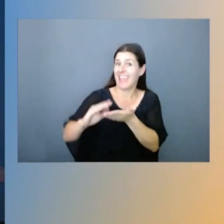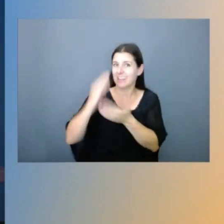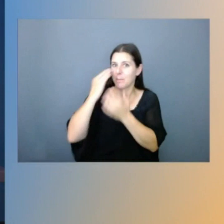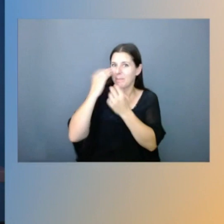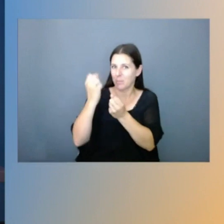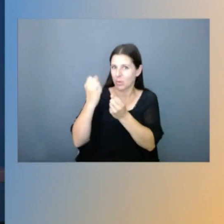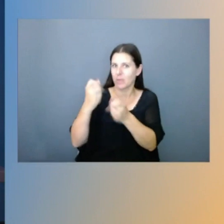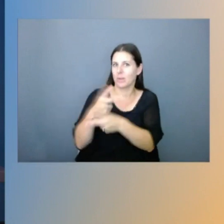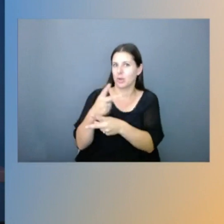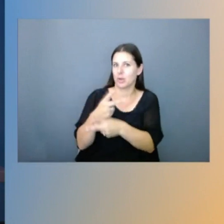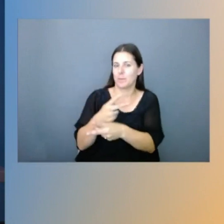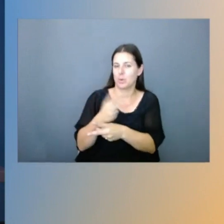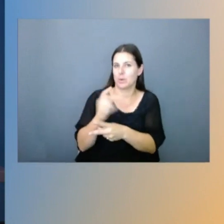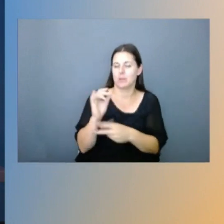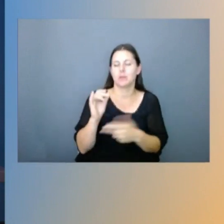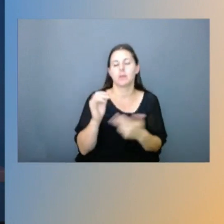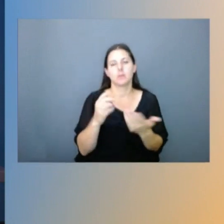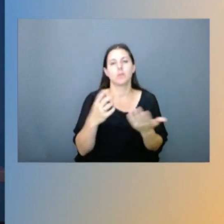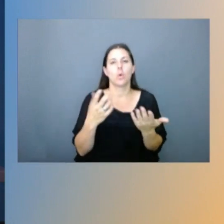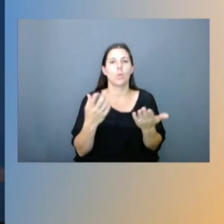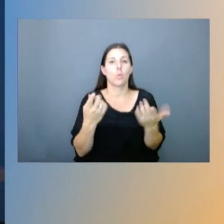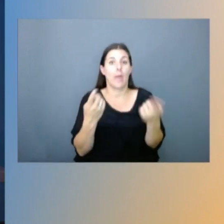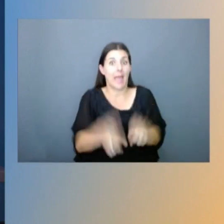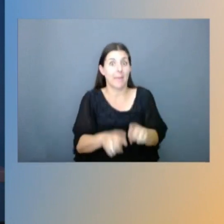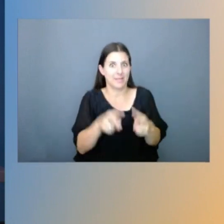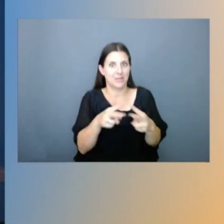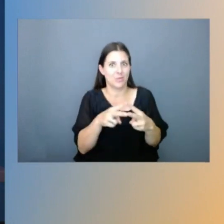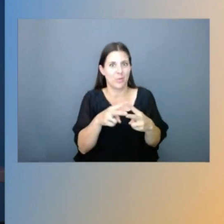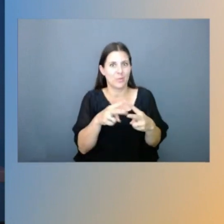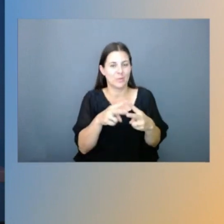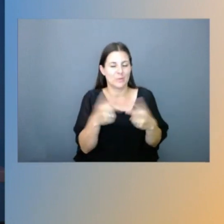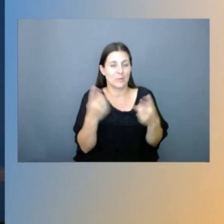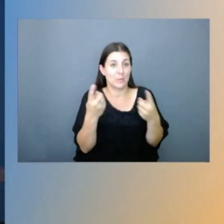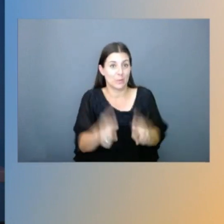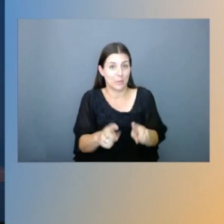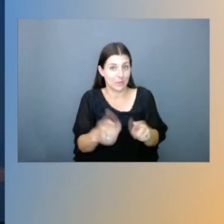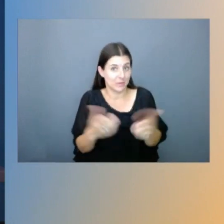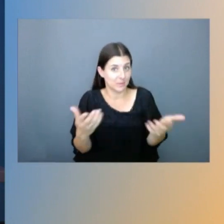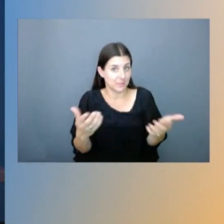and the consequence of those two things is that you, in some cases,